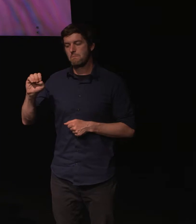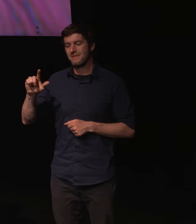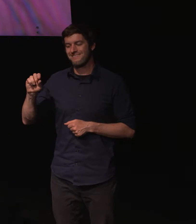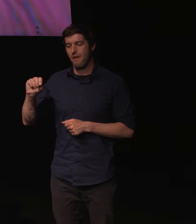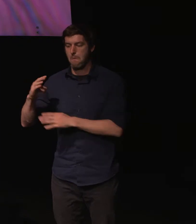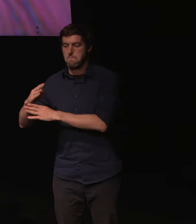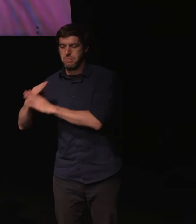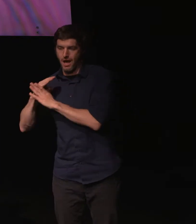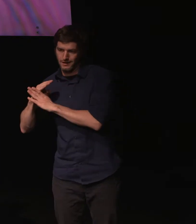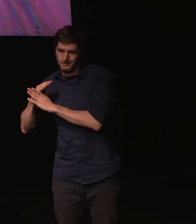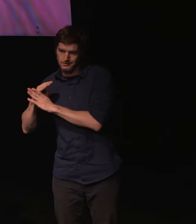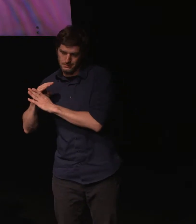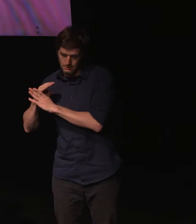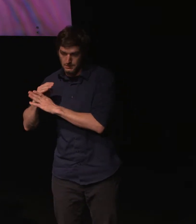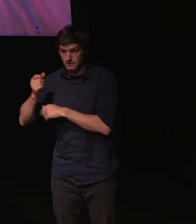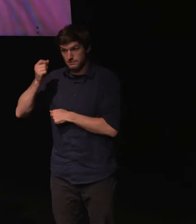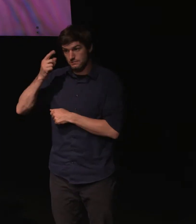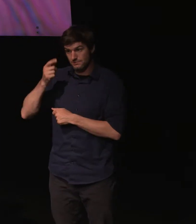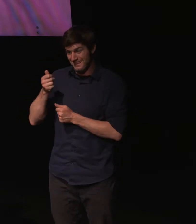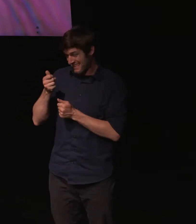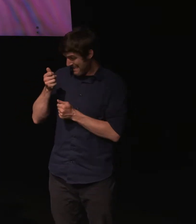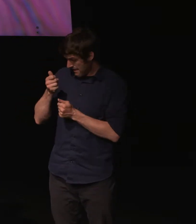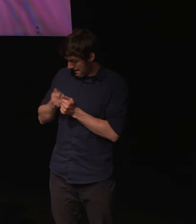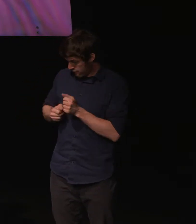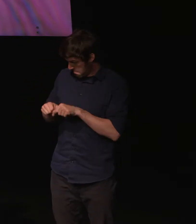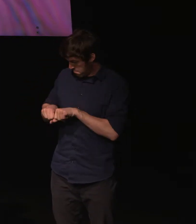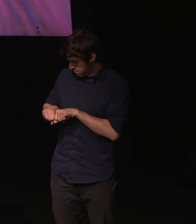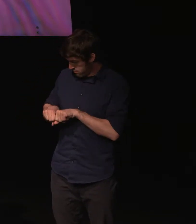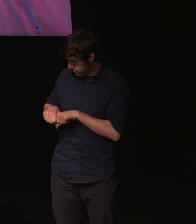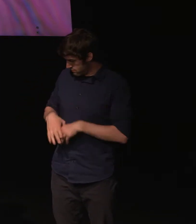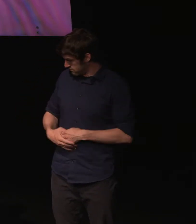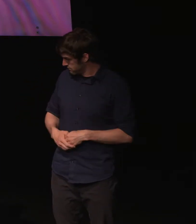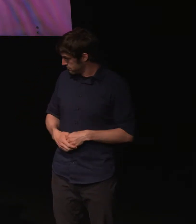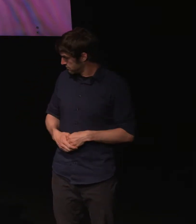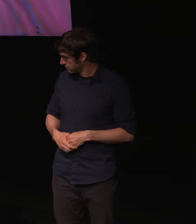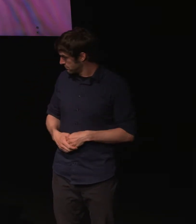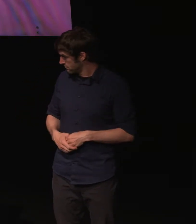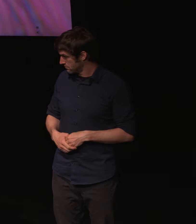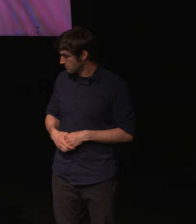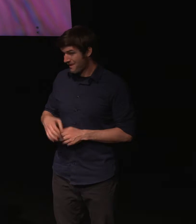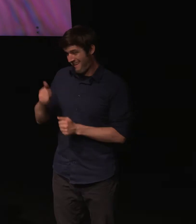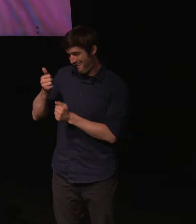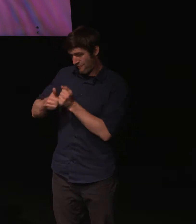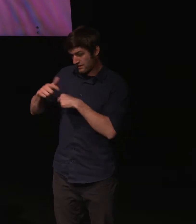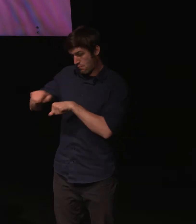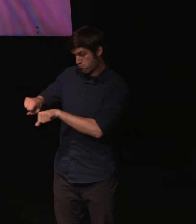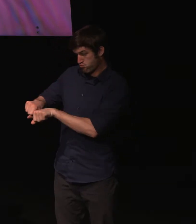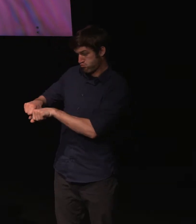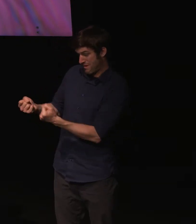With every single break that you make the colors change on the block. So they're starting a cycle,